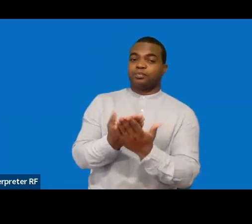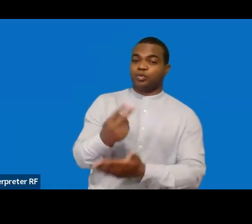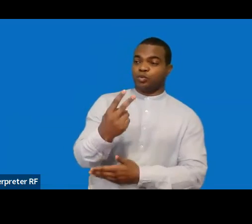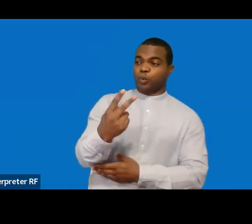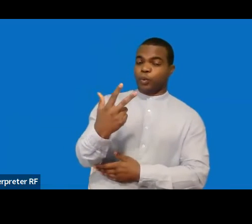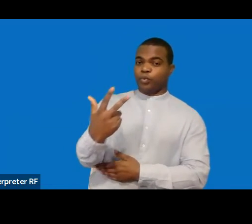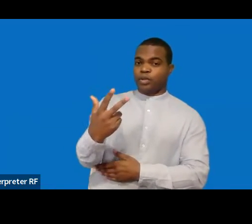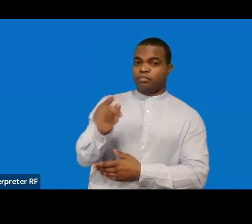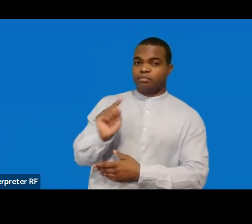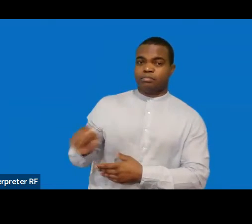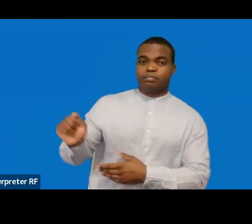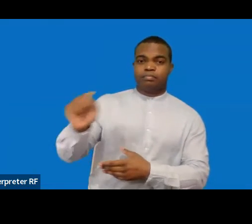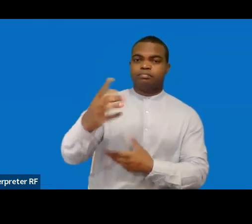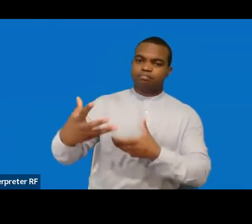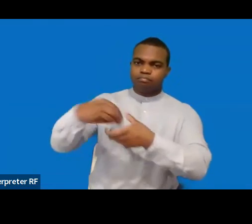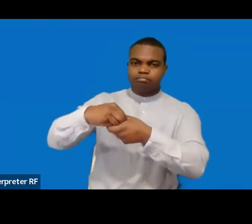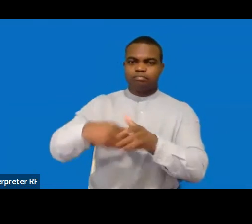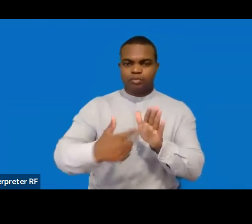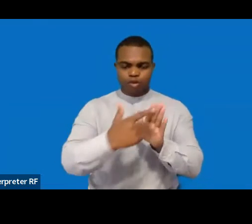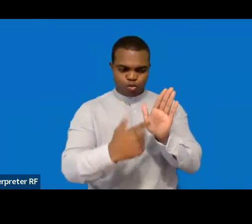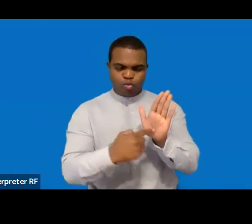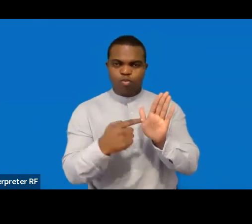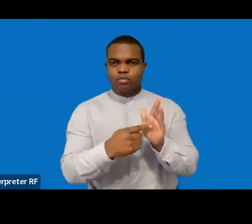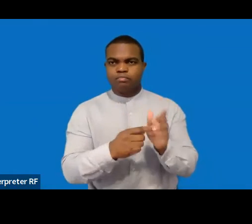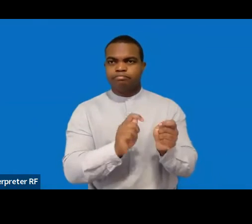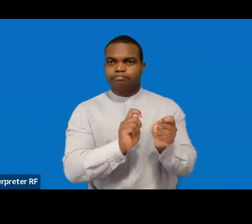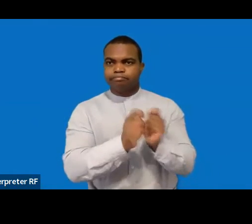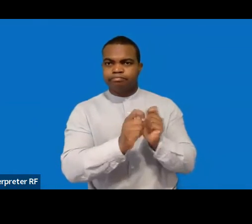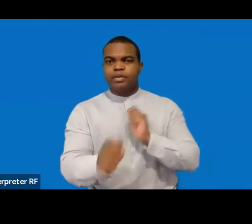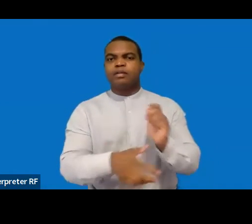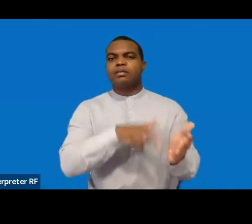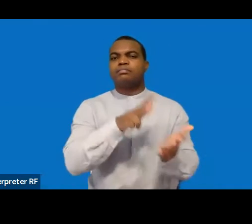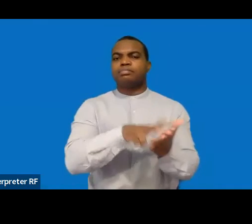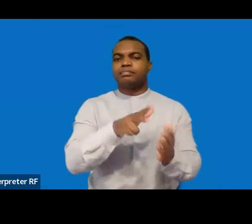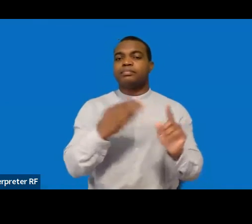but also for a European Parking Card for Persons with Disabilities.